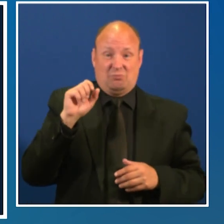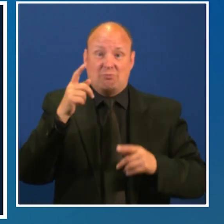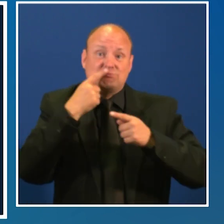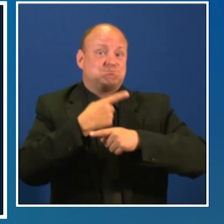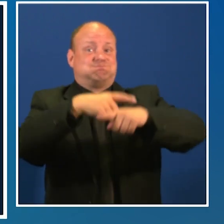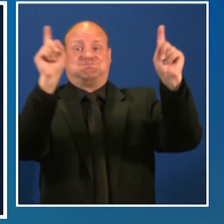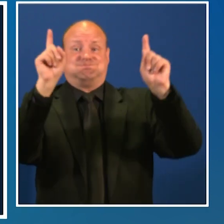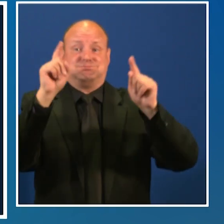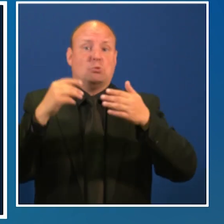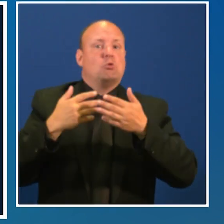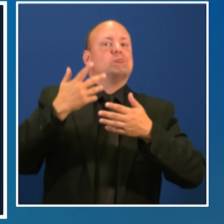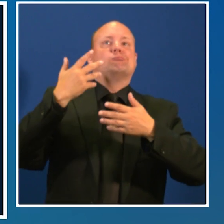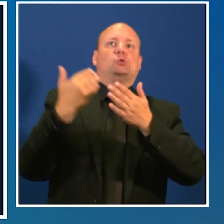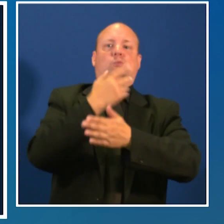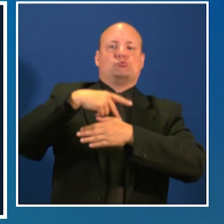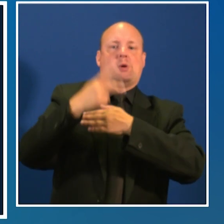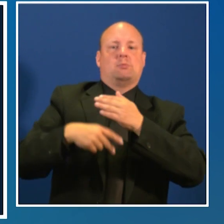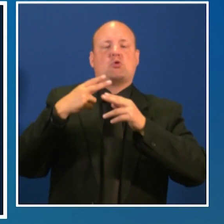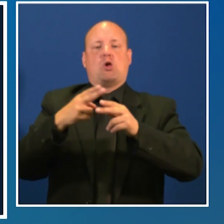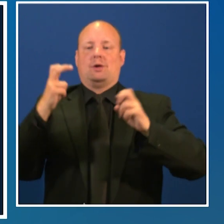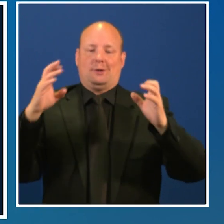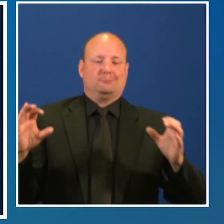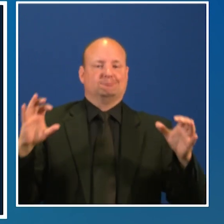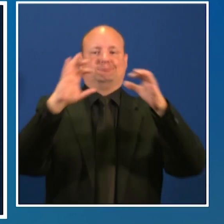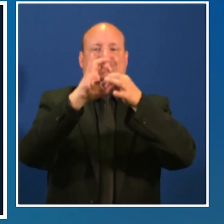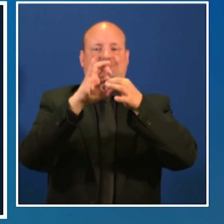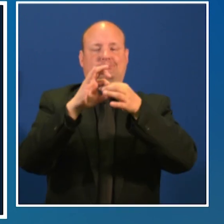to be put in place to support renters impacted by the economic